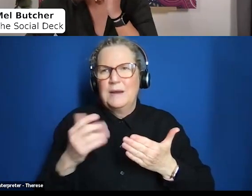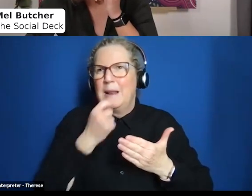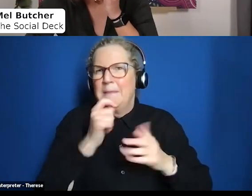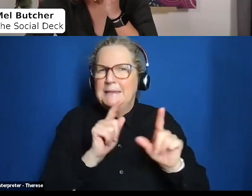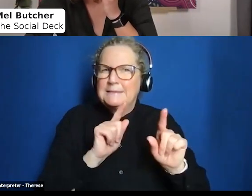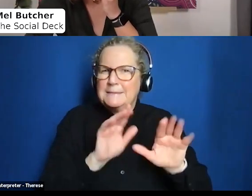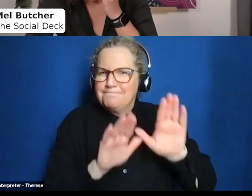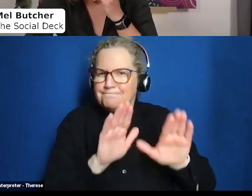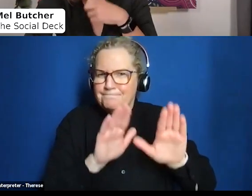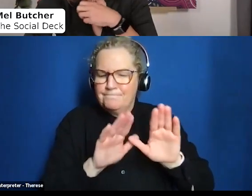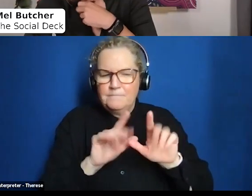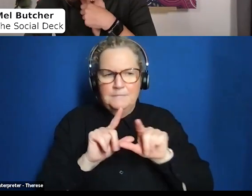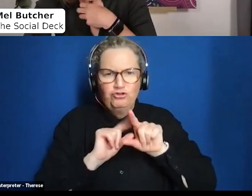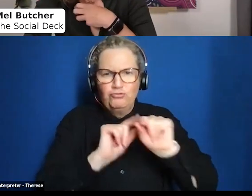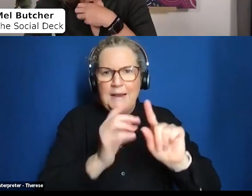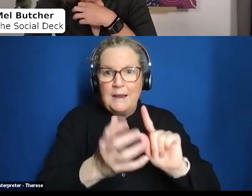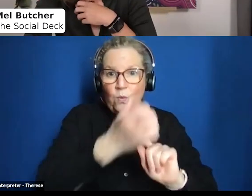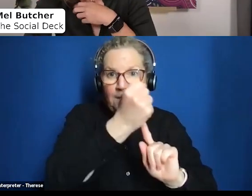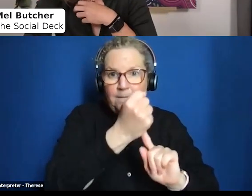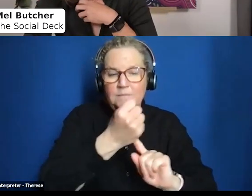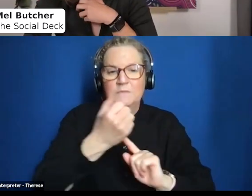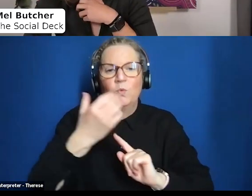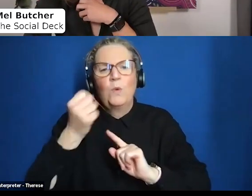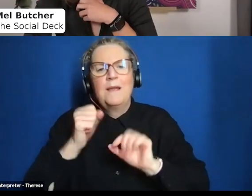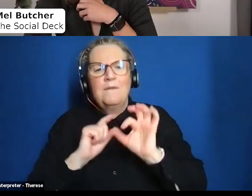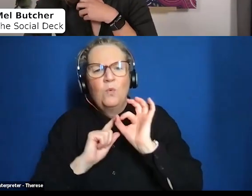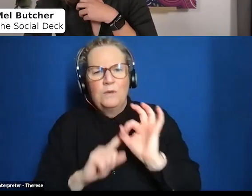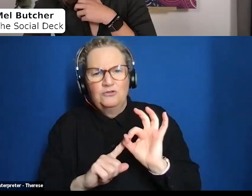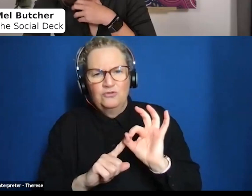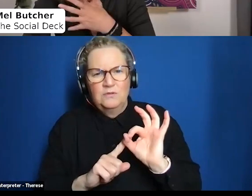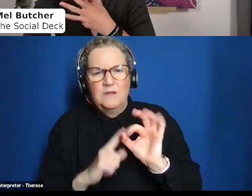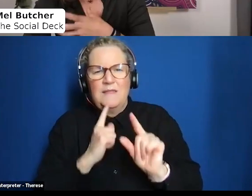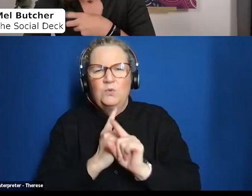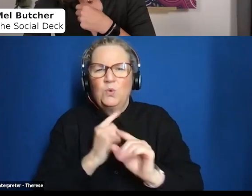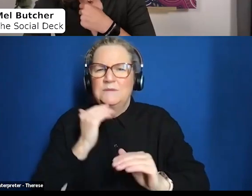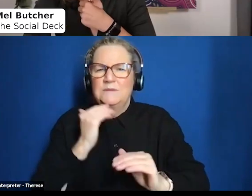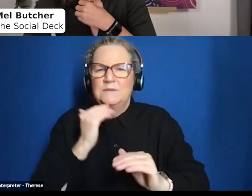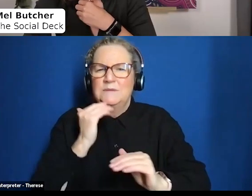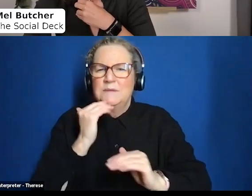some of those outcomes, we have a question that talks about the fact that it's critical that we have